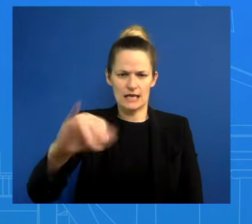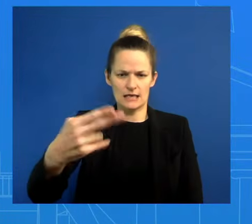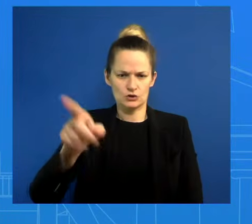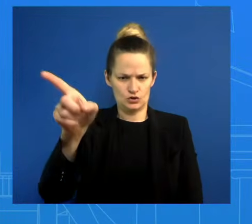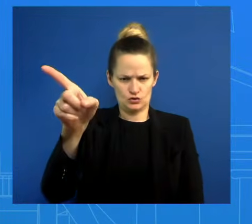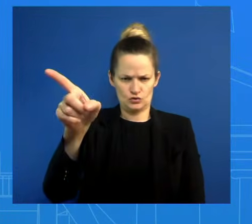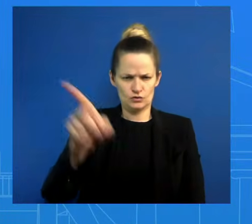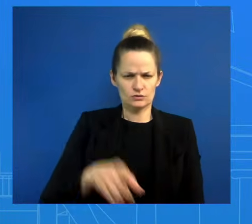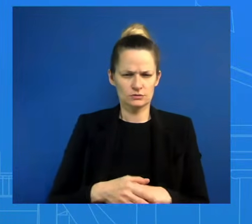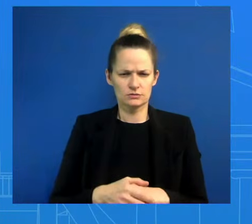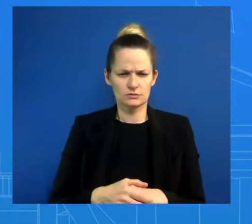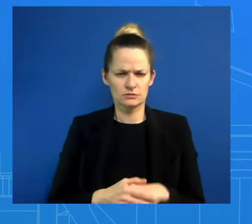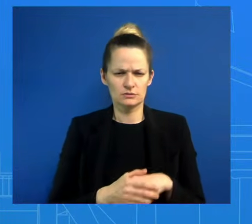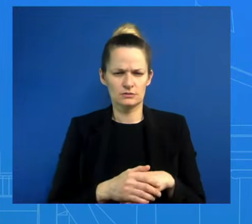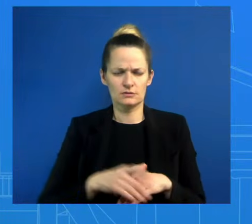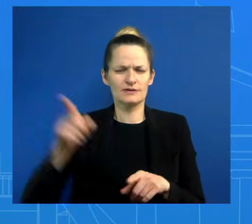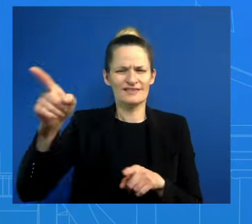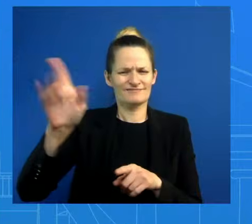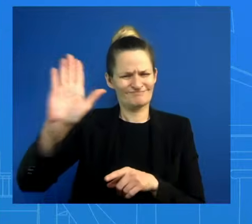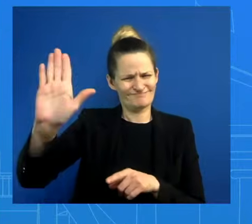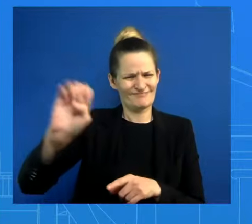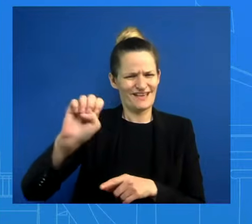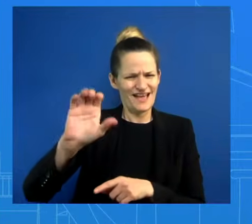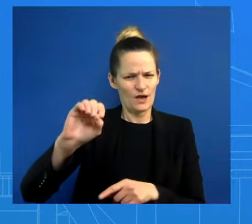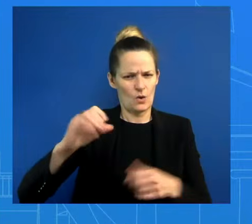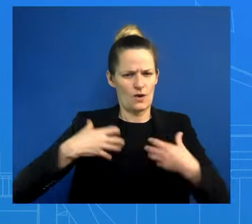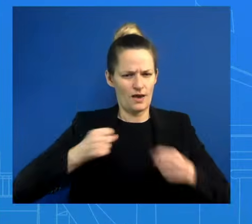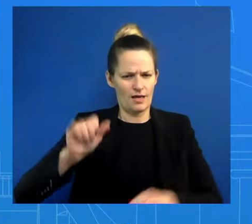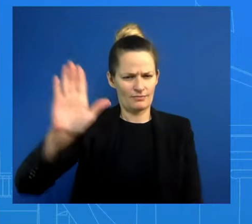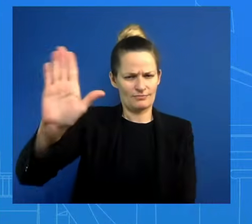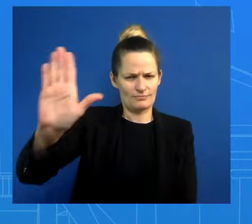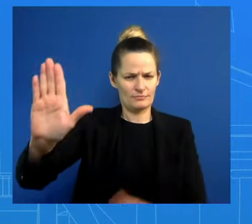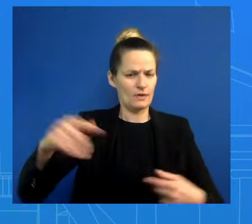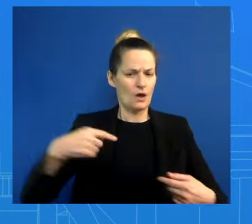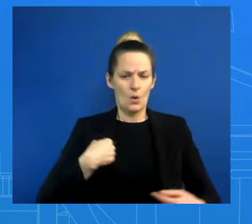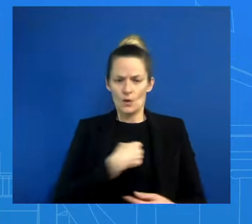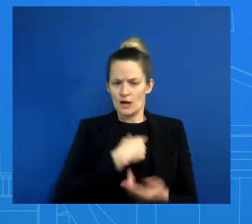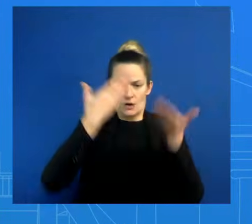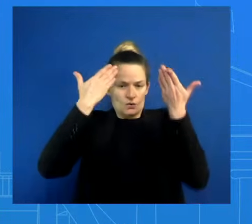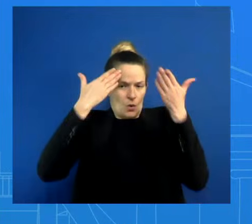But we do not know the origins, as you know, of COVID because of the -- of China's lack of transparency.